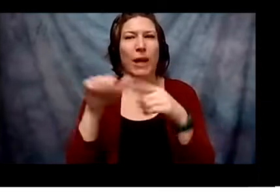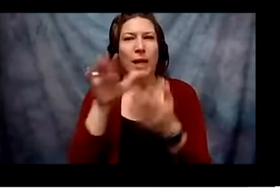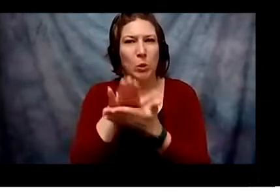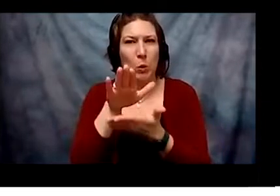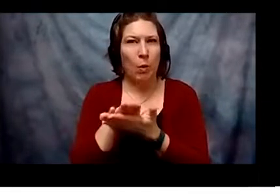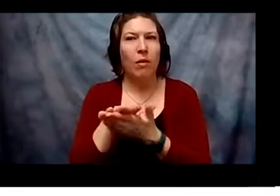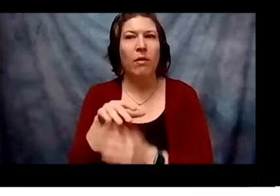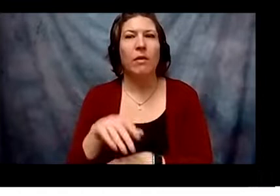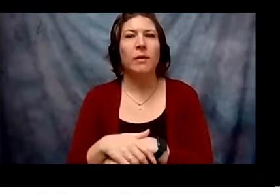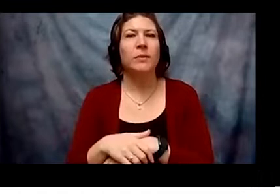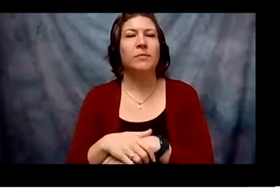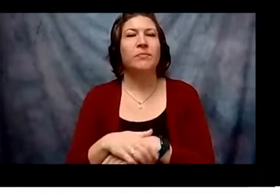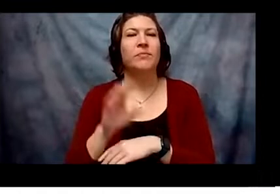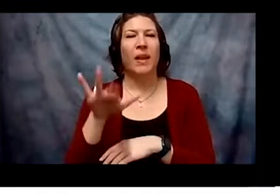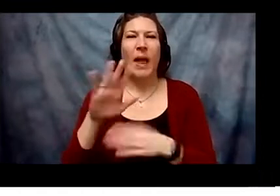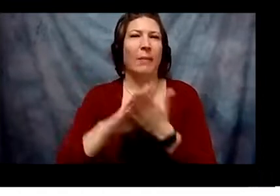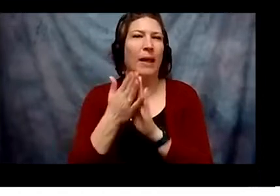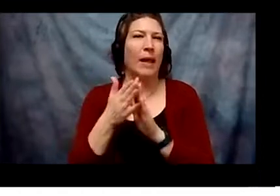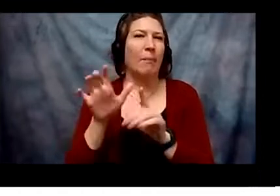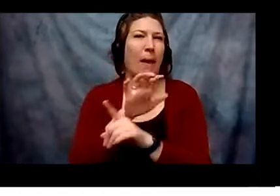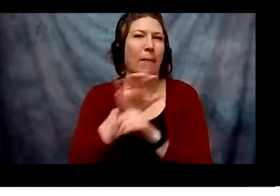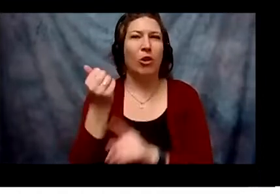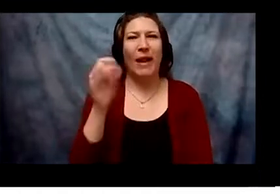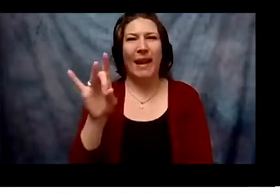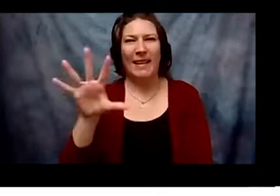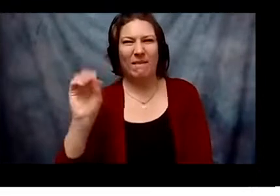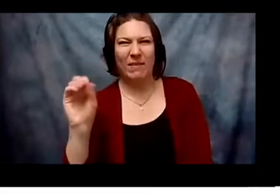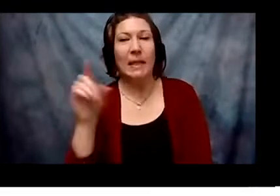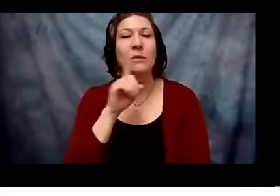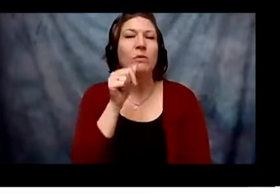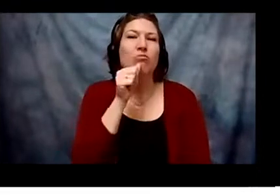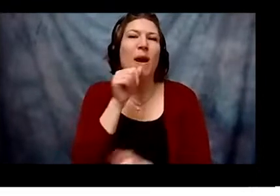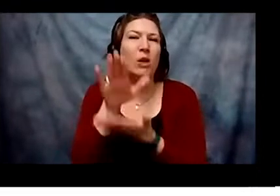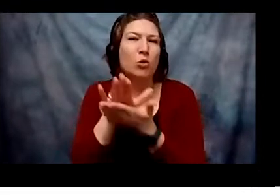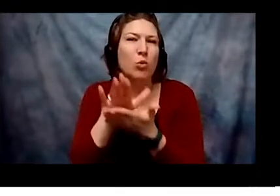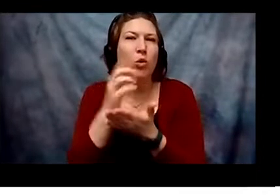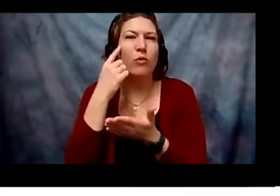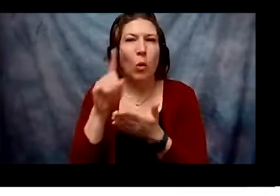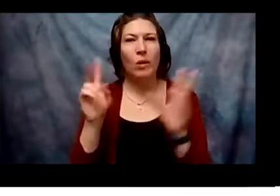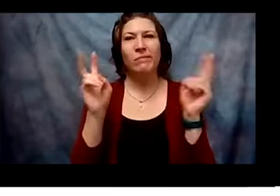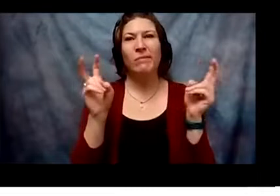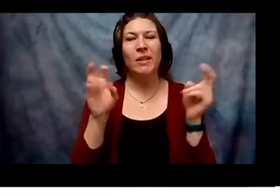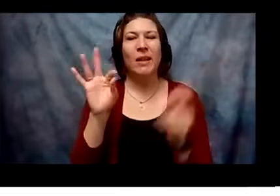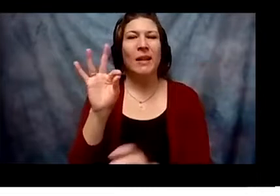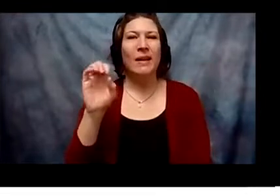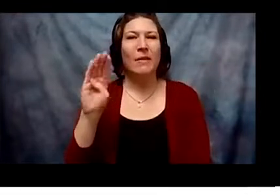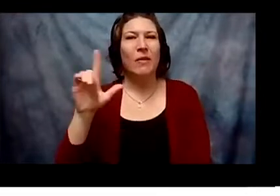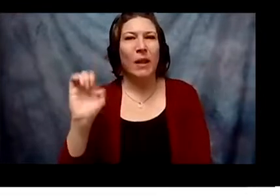in the 1850s. These small private training schools were for the quote, "feeble-minded" children of